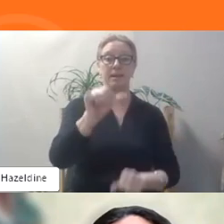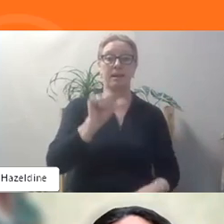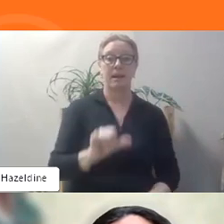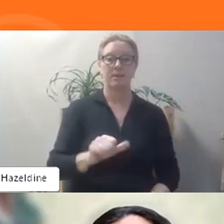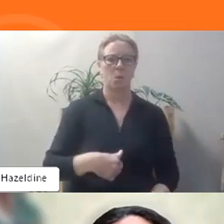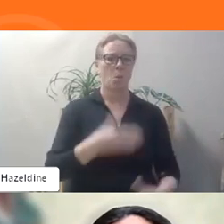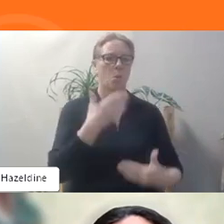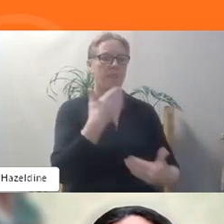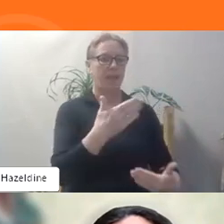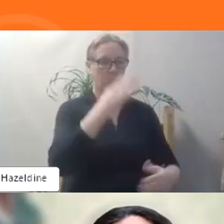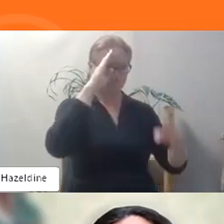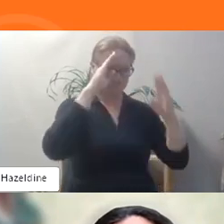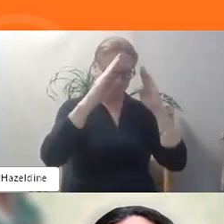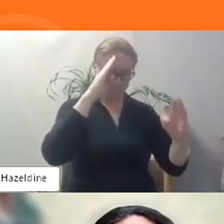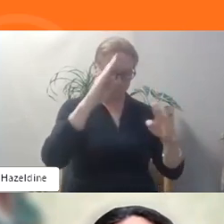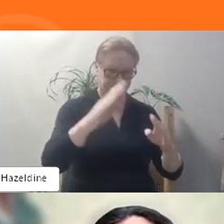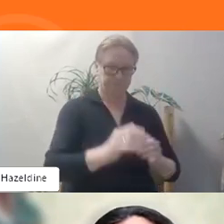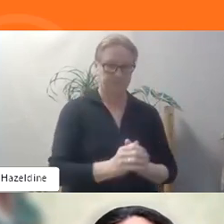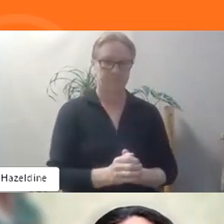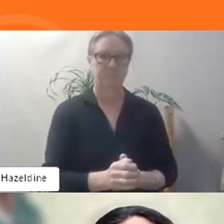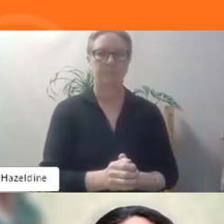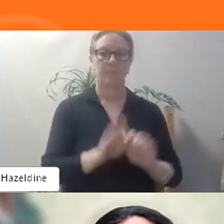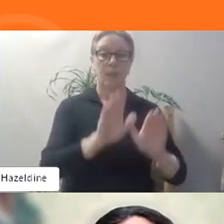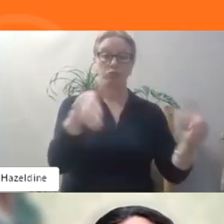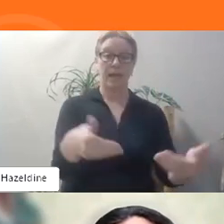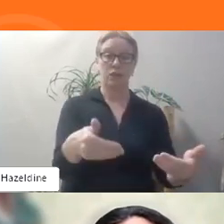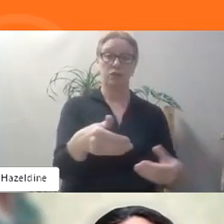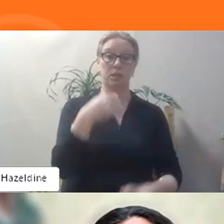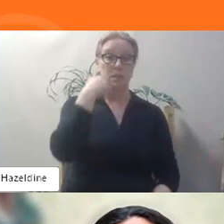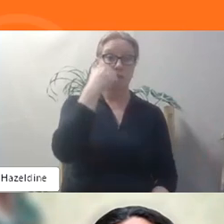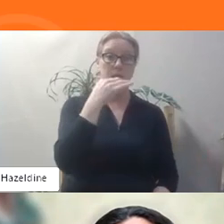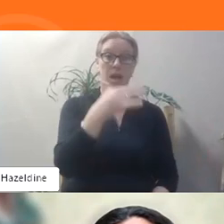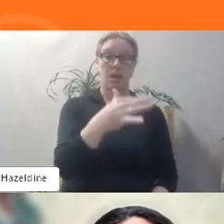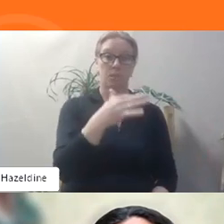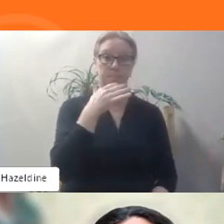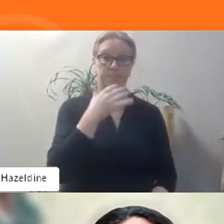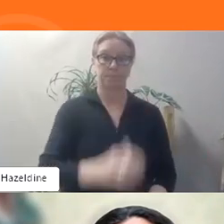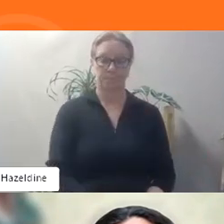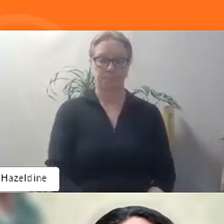tōku ingoa, kei te mahi o e te kāhui whā o Te Raki Paewhenua,